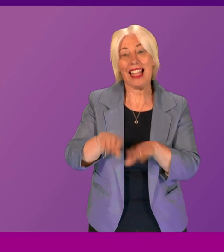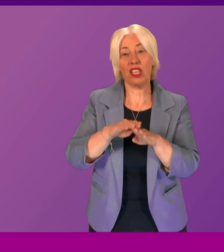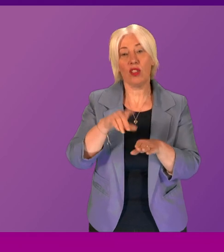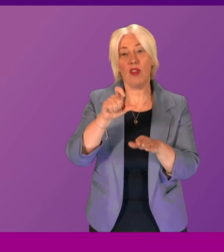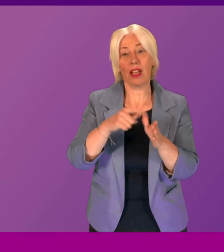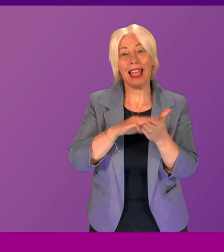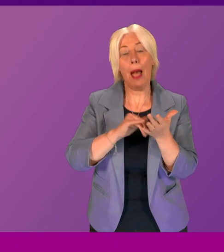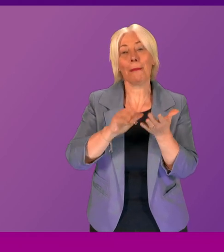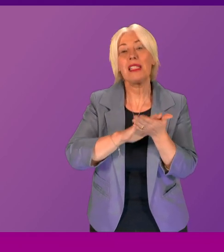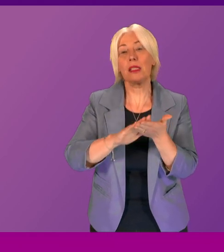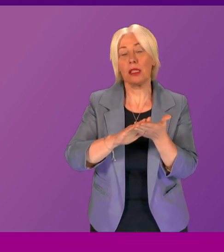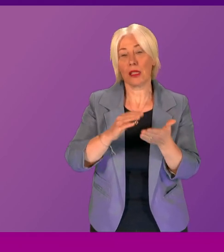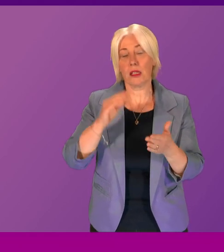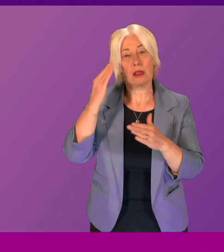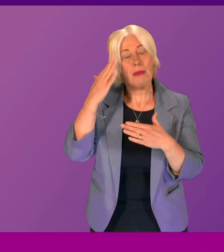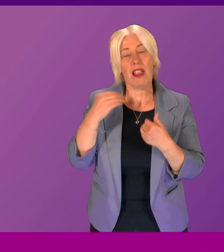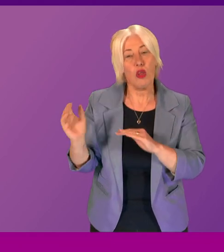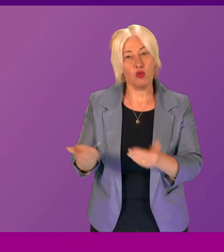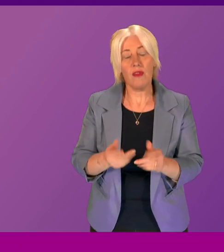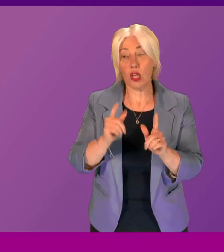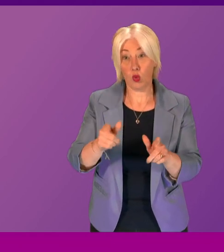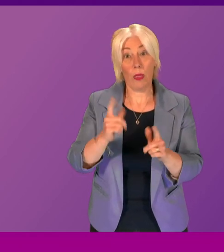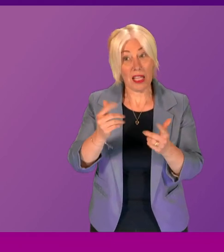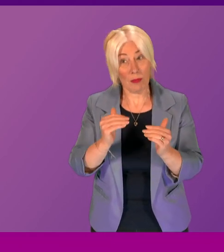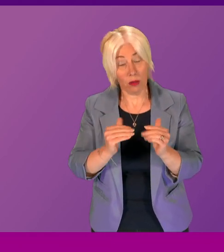began and the highest achieved since the quarter ending in March 2016.